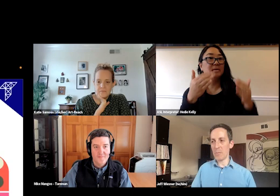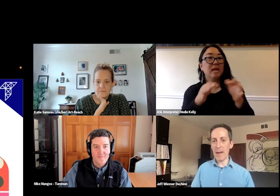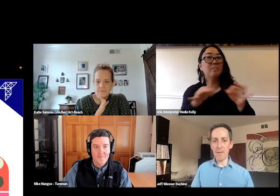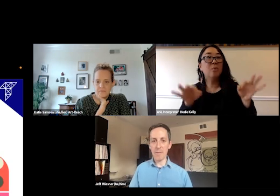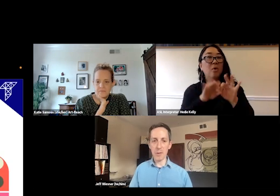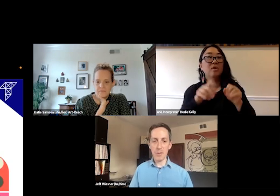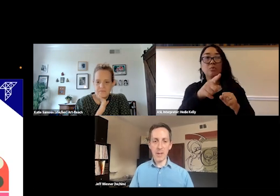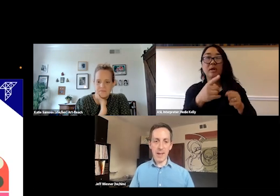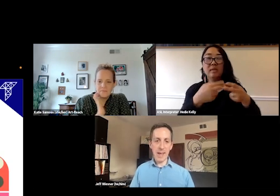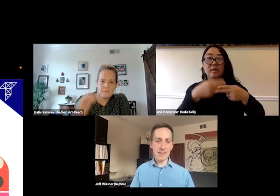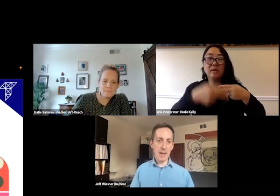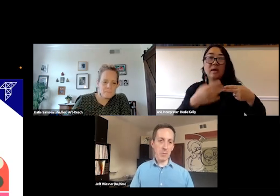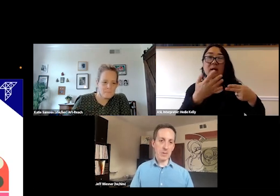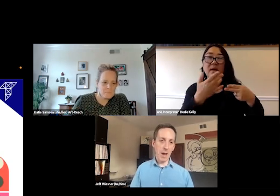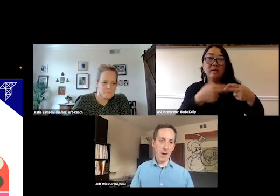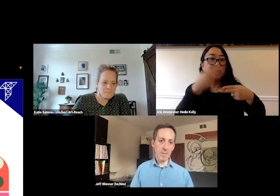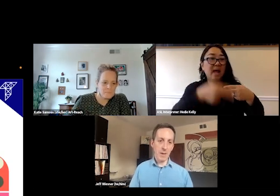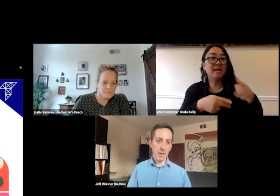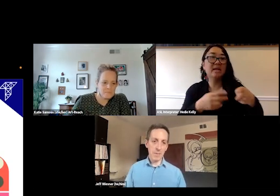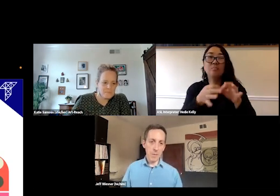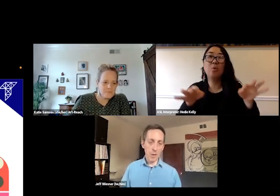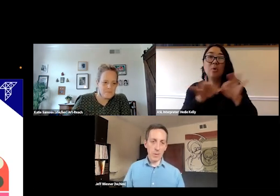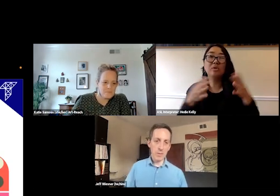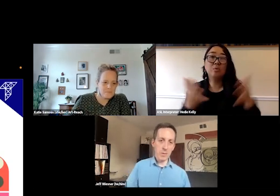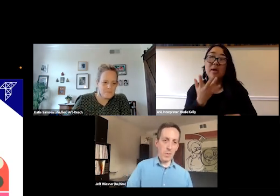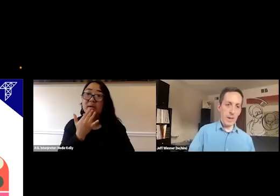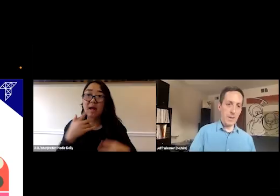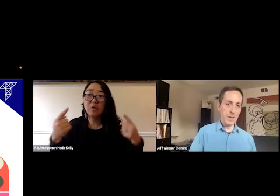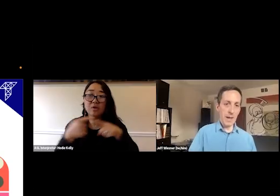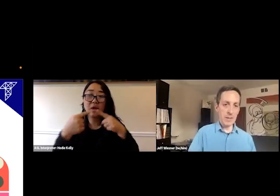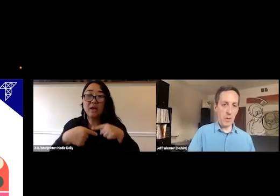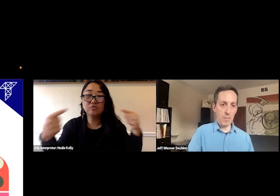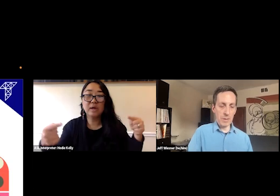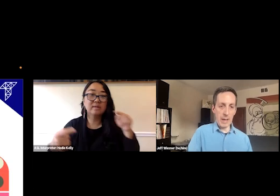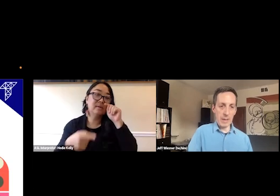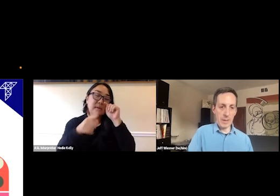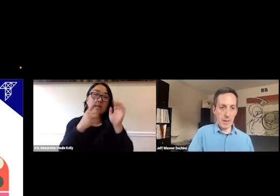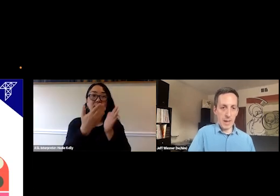And we have a few examples of photos with text overlaid.